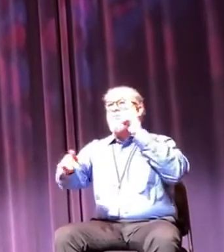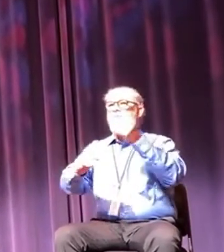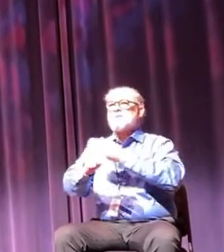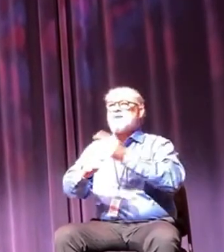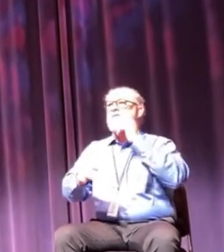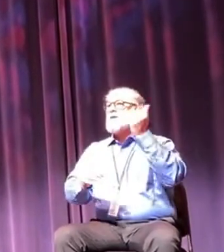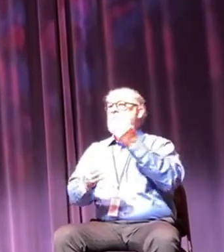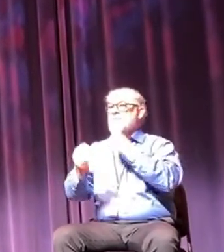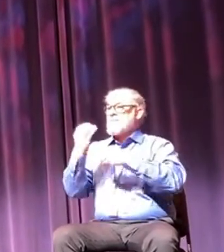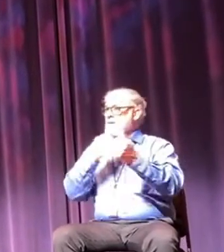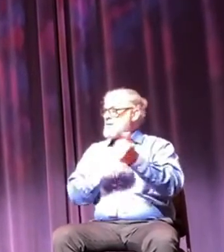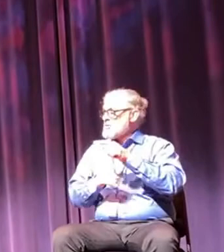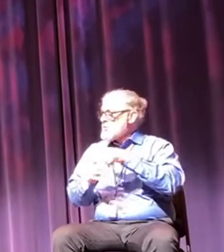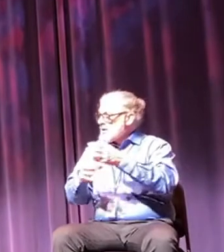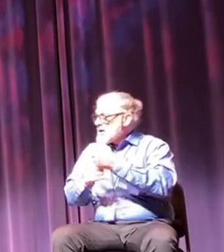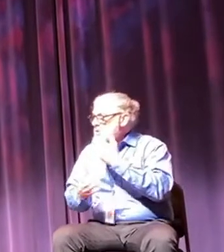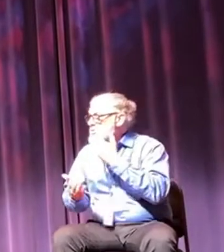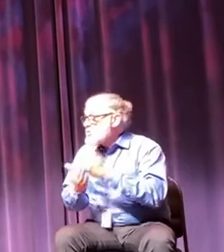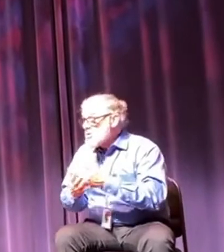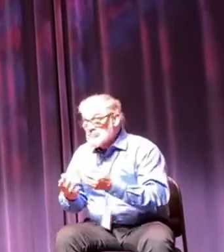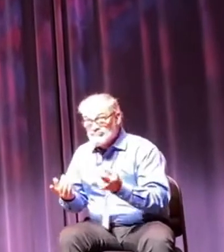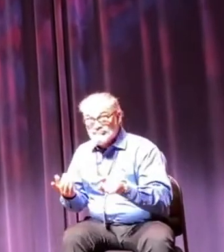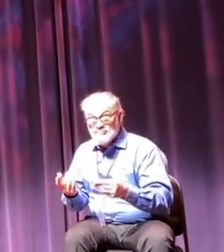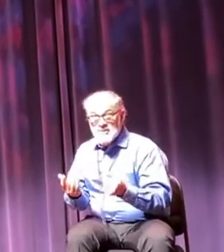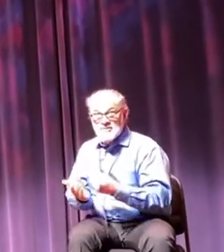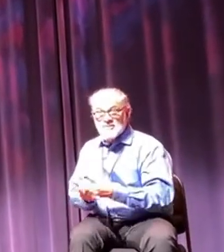because to get a good deal is to double